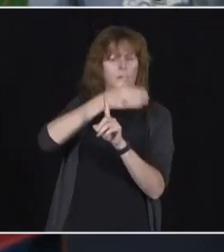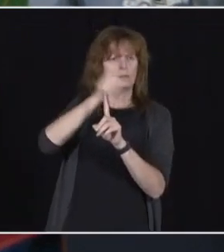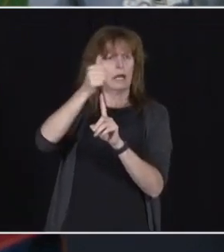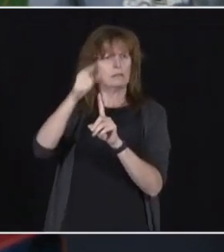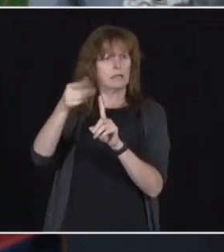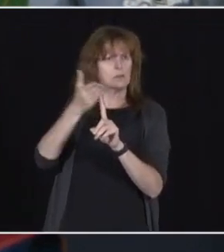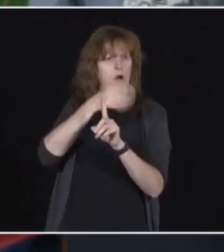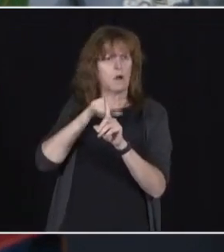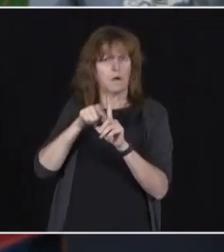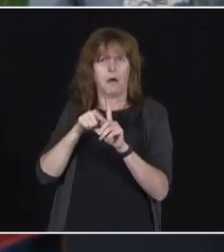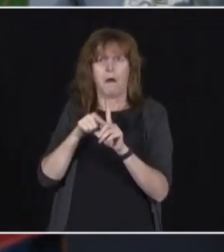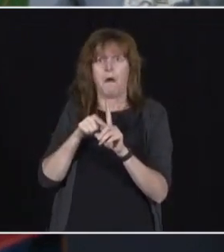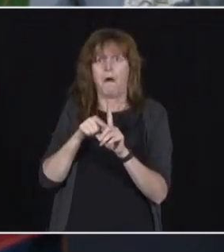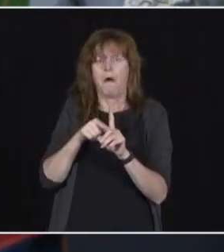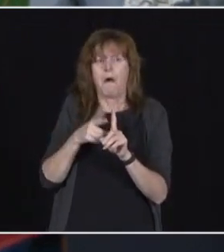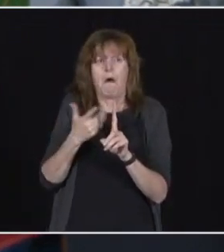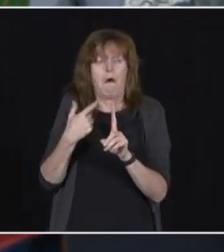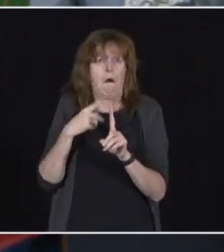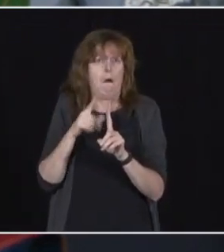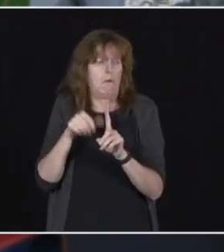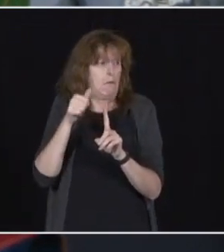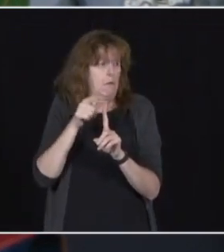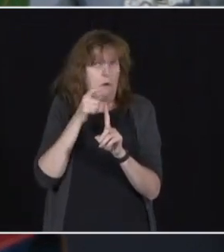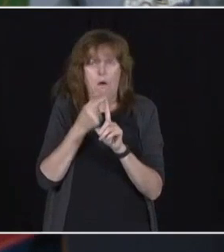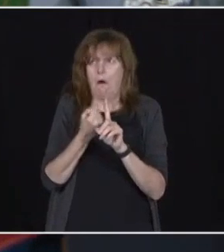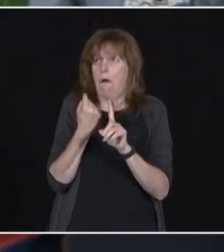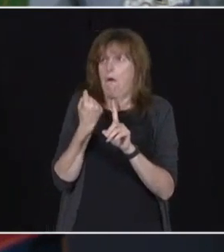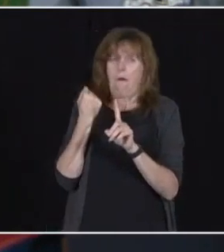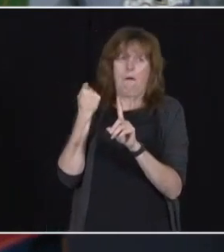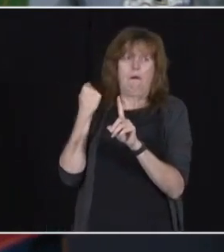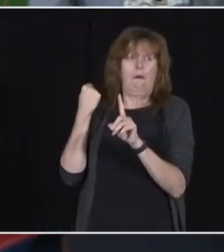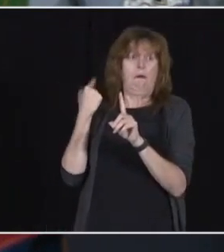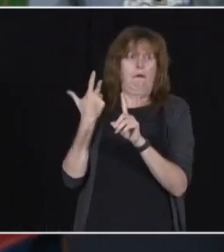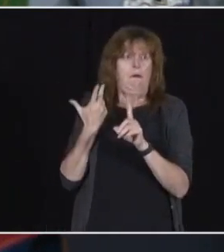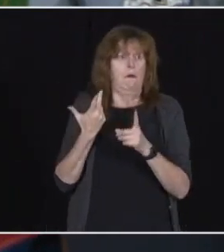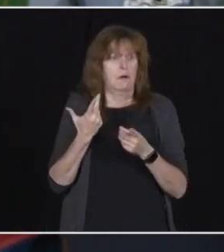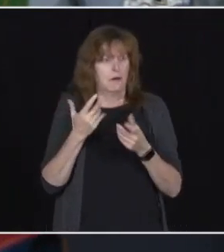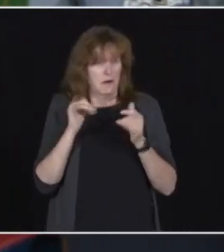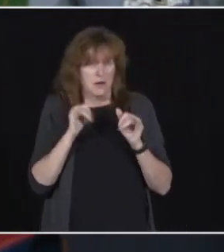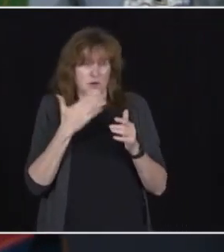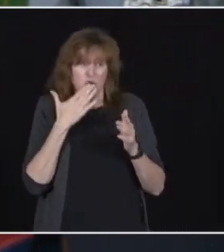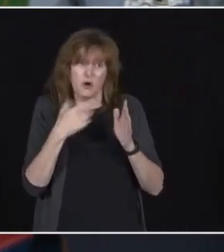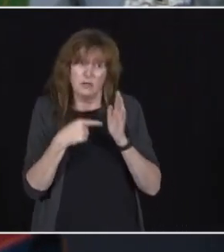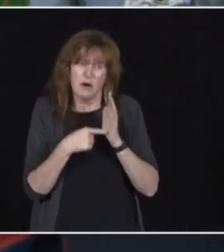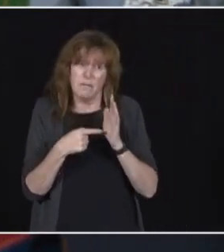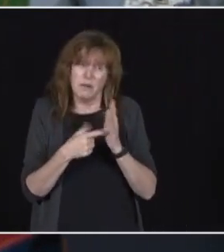people to recall, did you have a contact or a close event seven to 10 days ago and a lot of